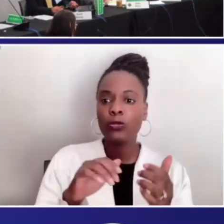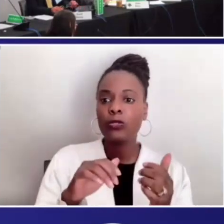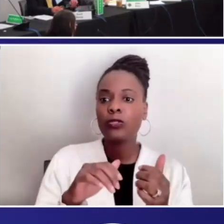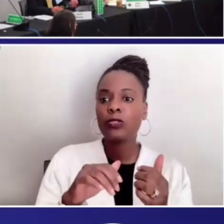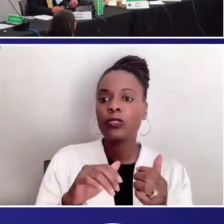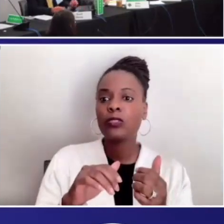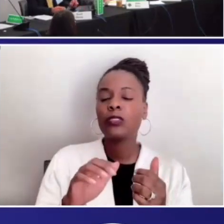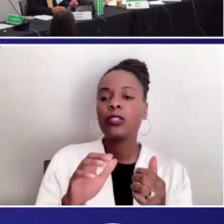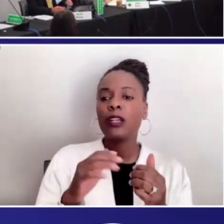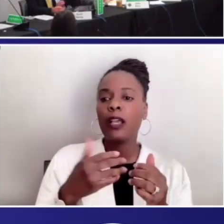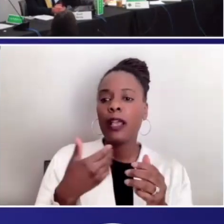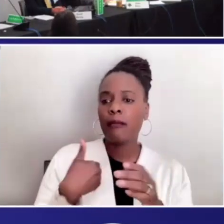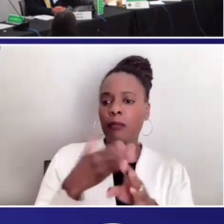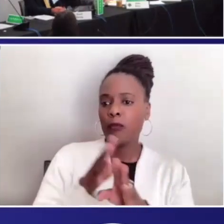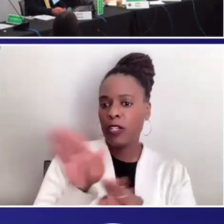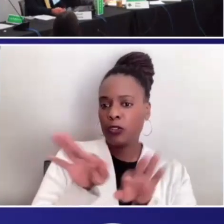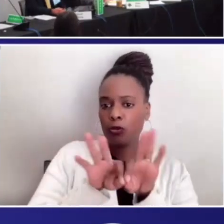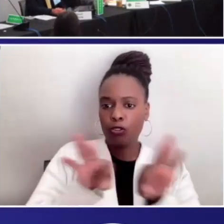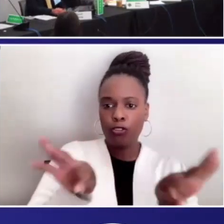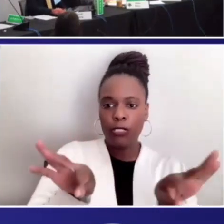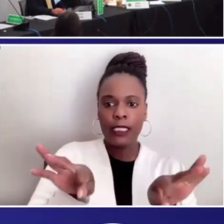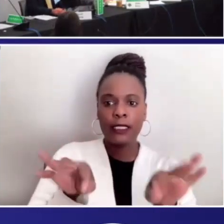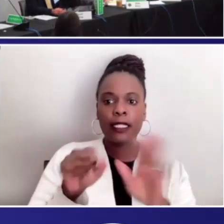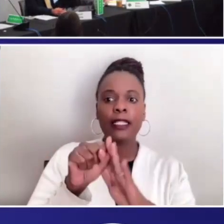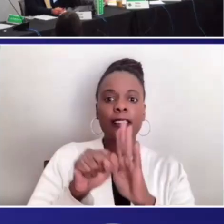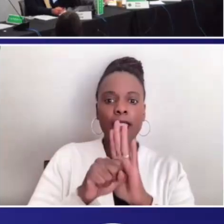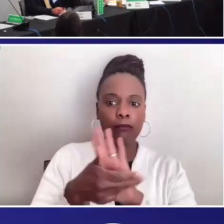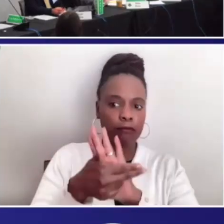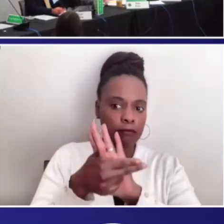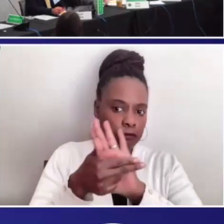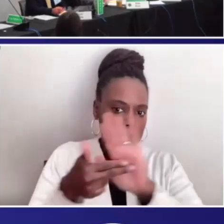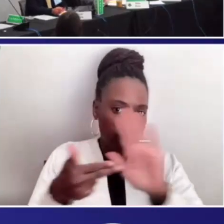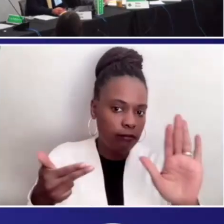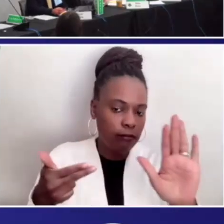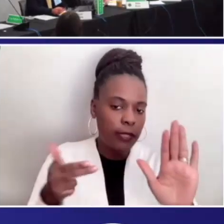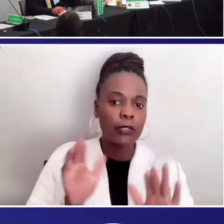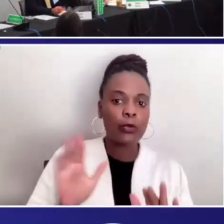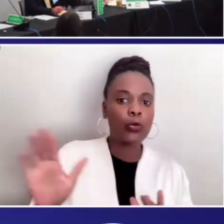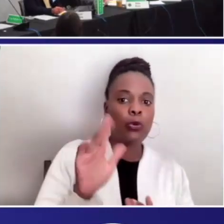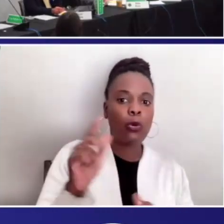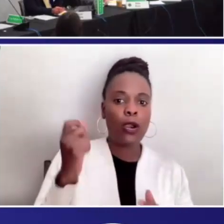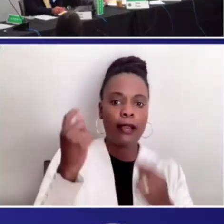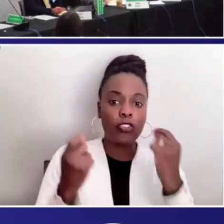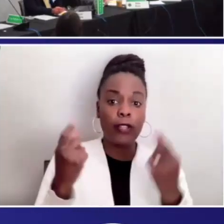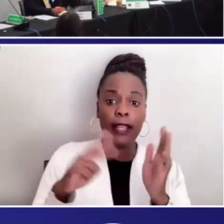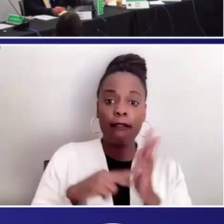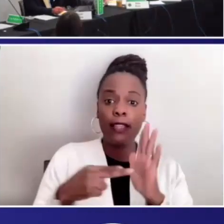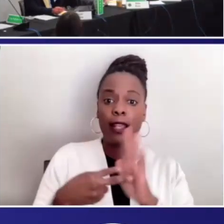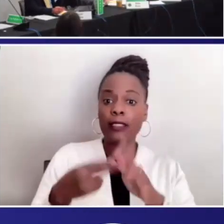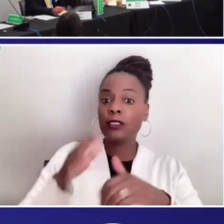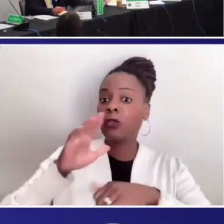you designated yourself as professional degrees as to your understanding of this definition on the date of enactment.